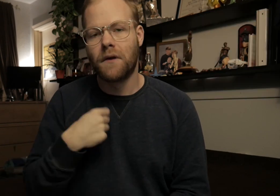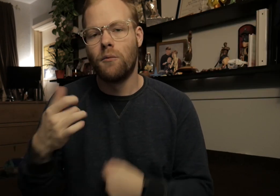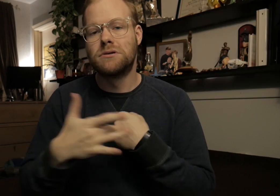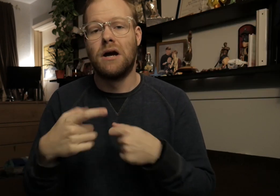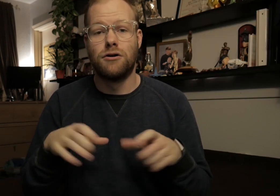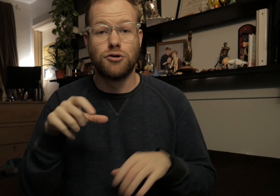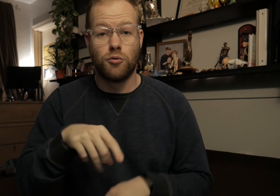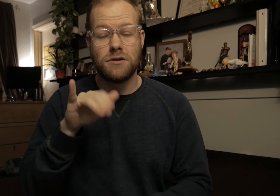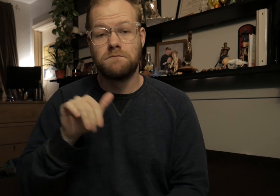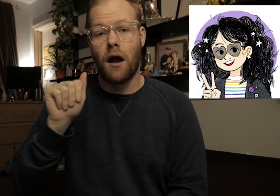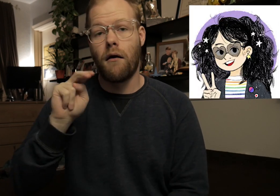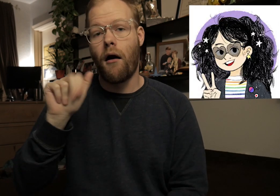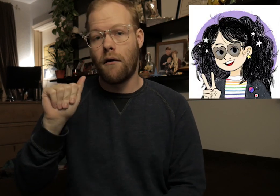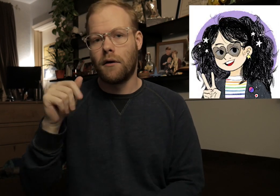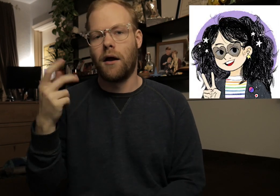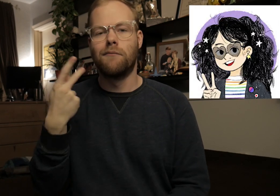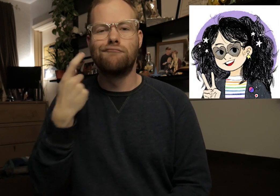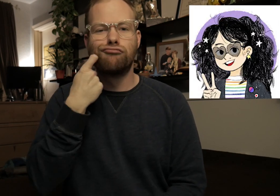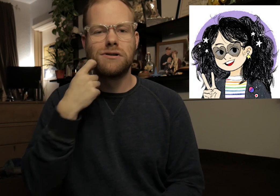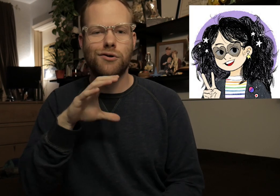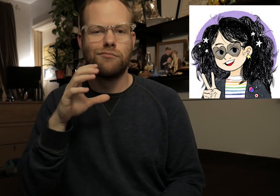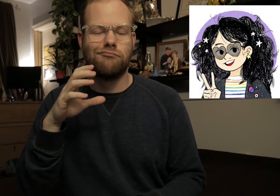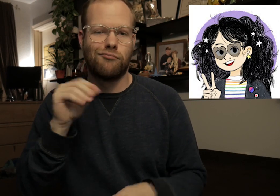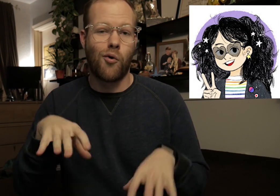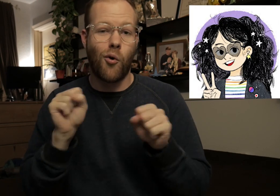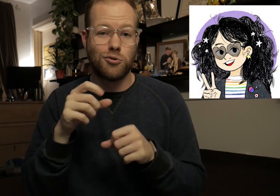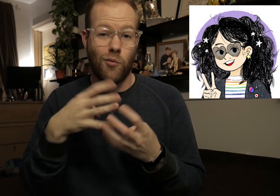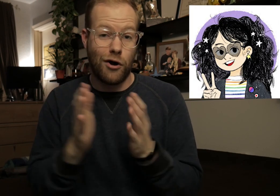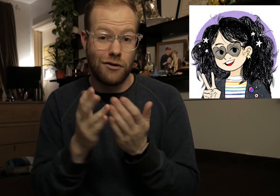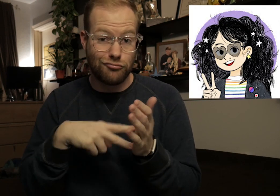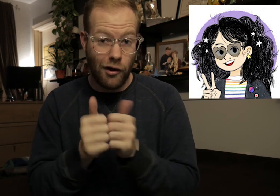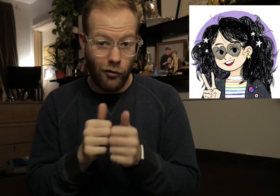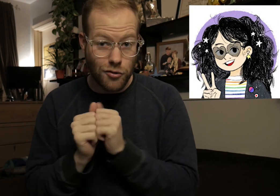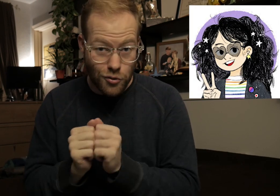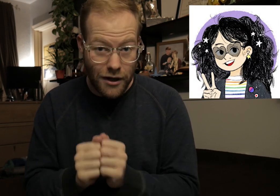I was tagged to do this by Anna, we recently co-hosted the Queer Lit Readathon together.